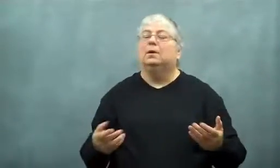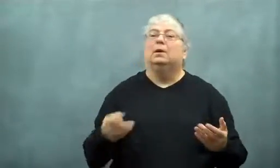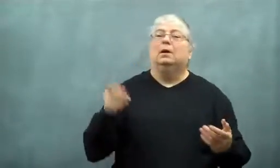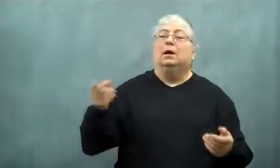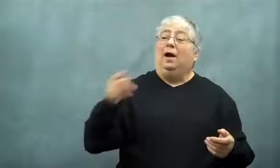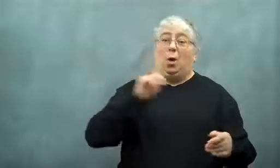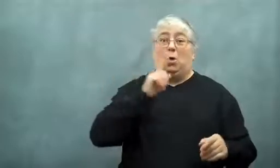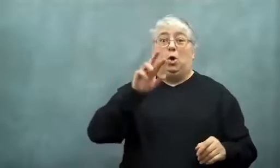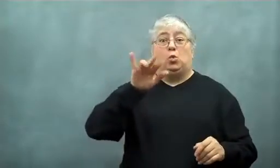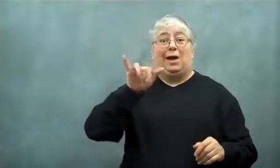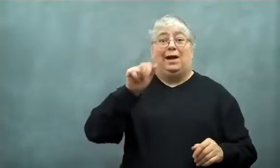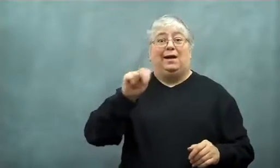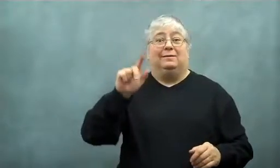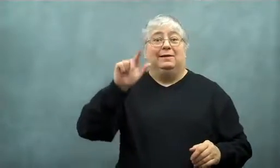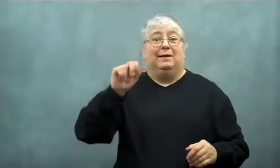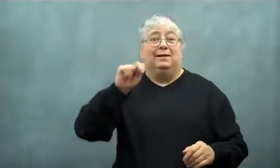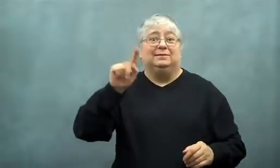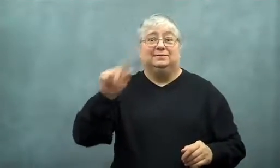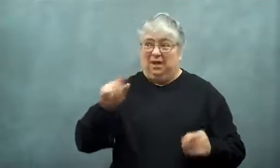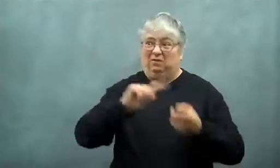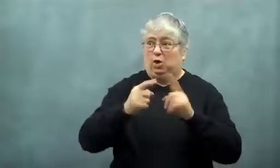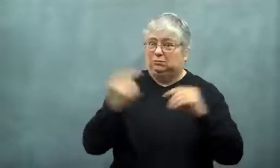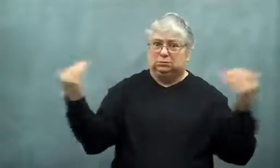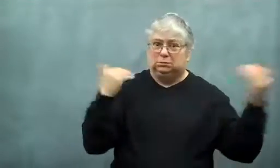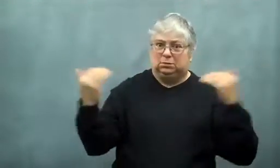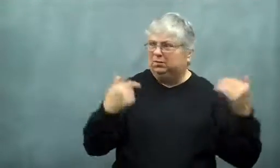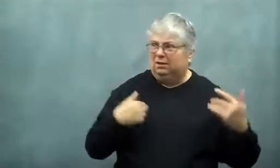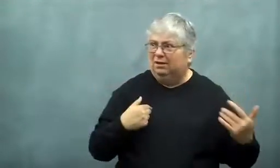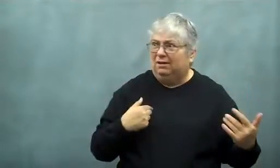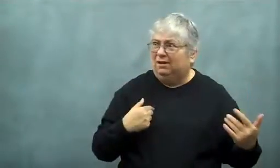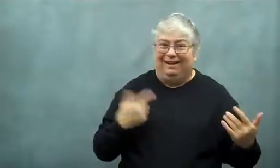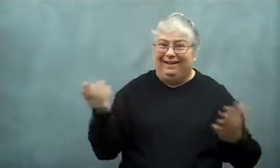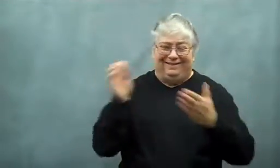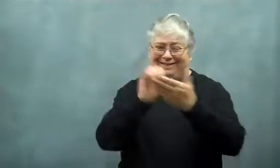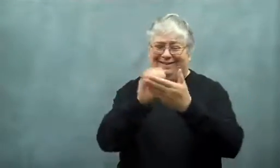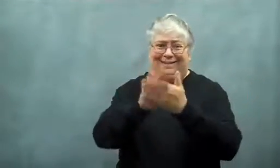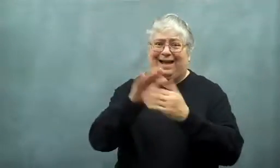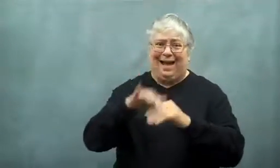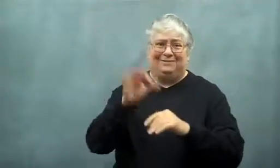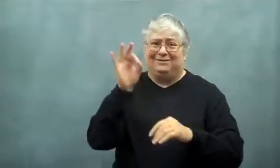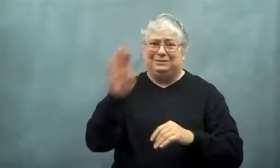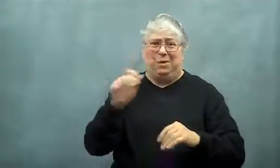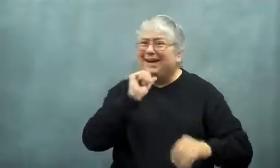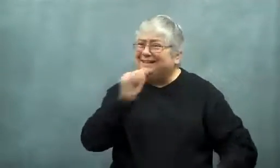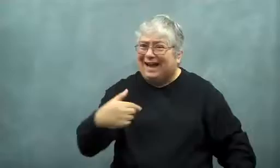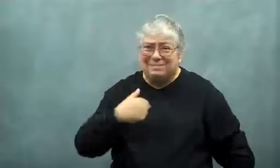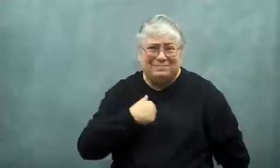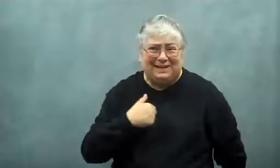Friends contacted Ryan Lanza, and he posted on Facebook saying it wasn't him.